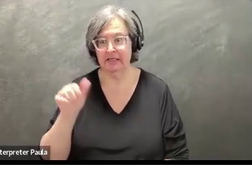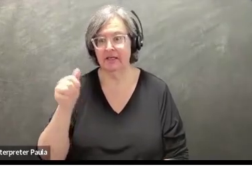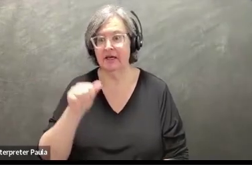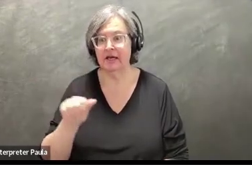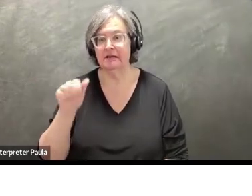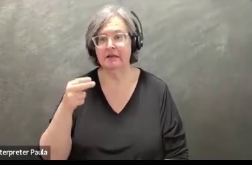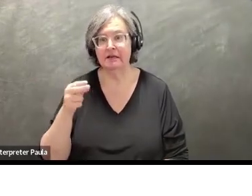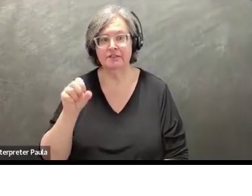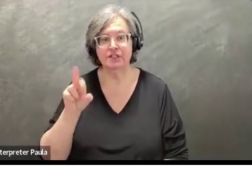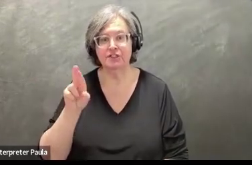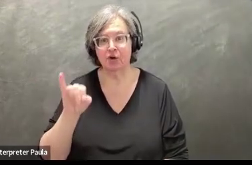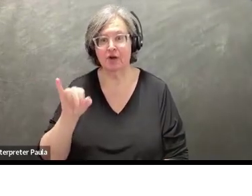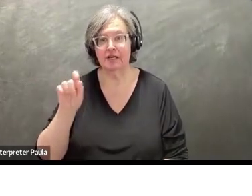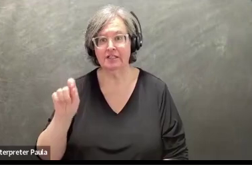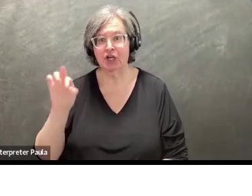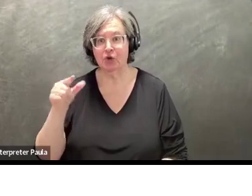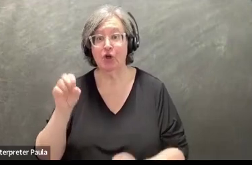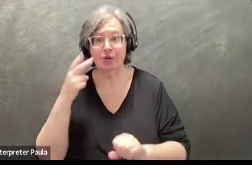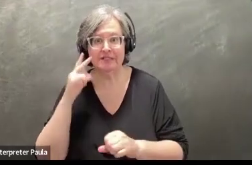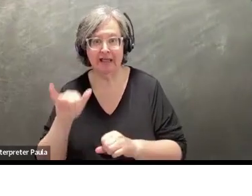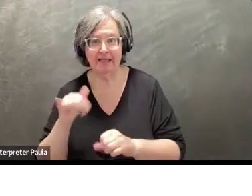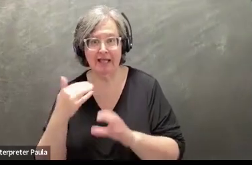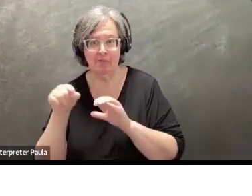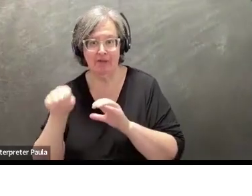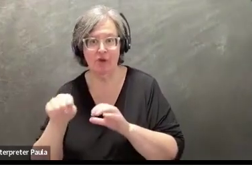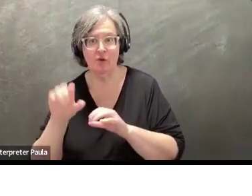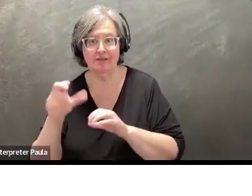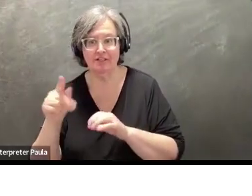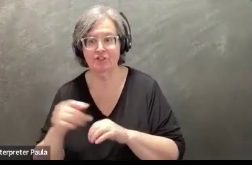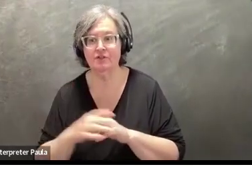chat towards the end of the webinar, panelists will have an